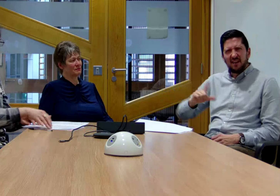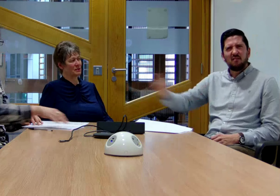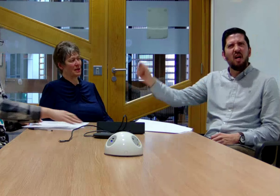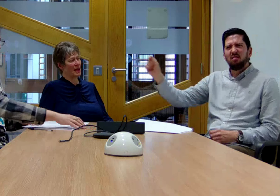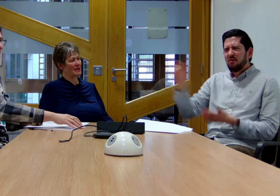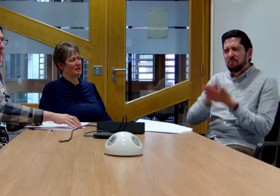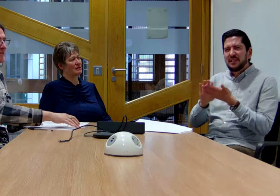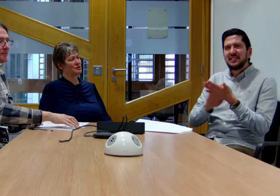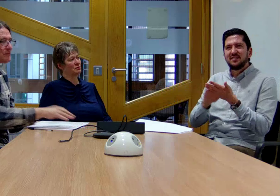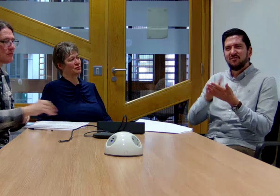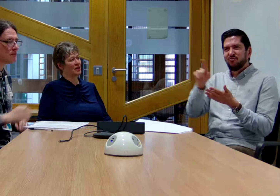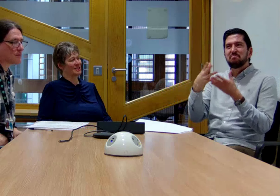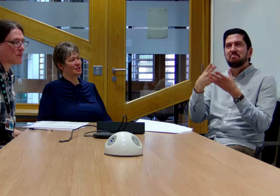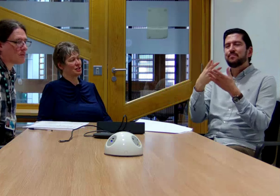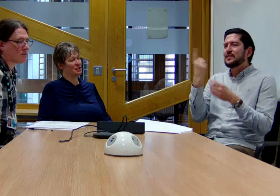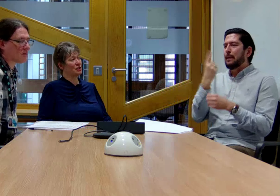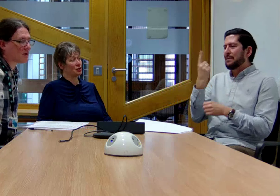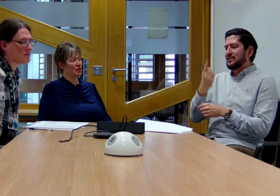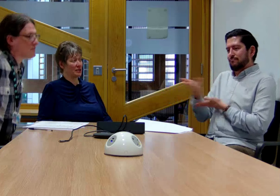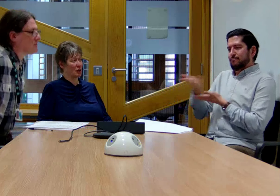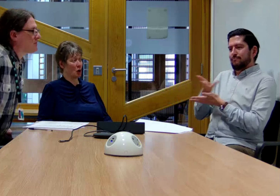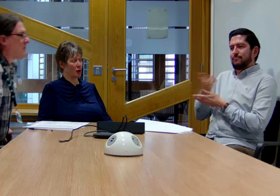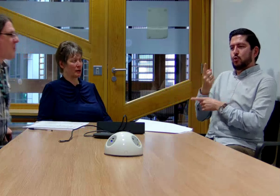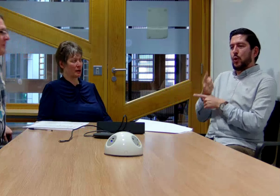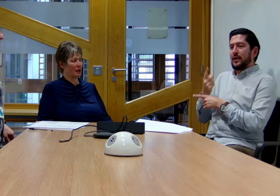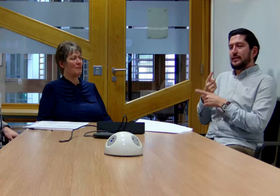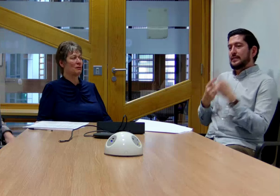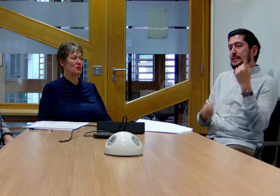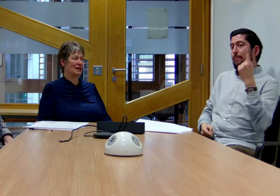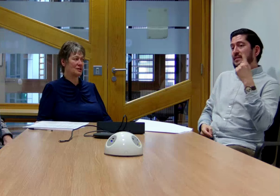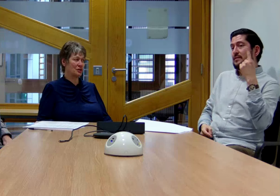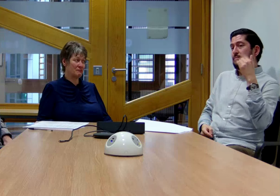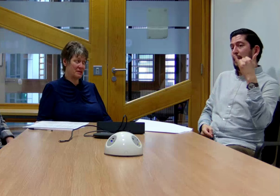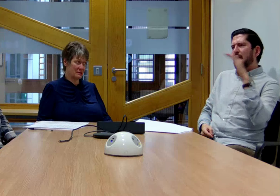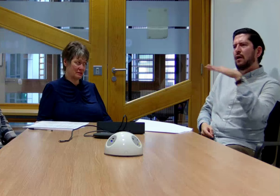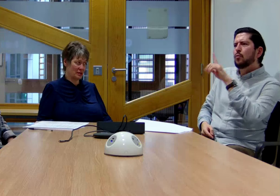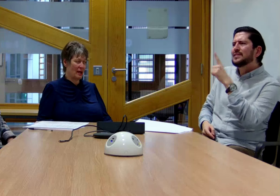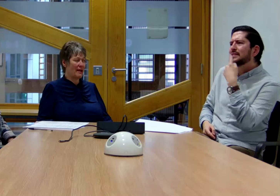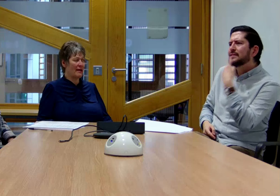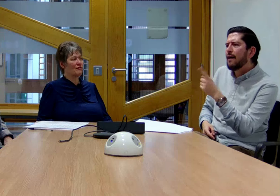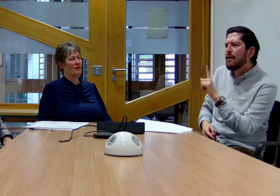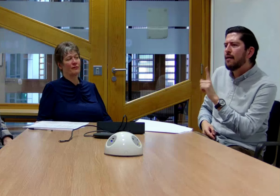good one - which is a bit confusing at times - the literal translation is train gone , but